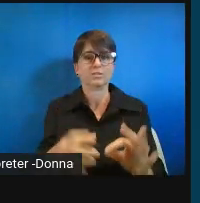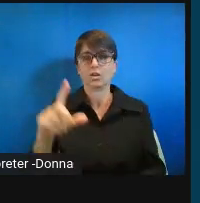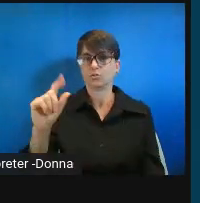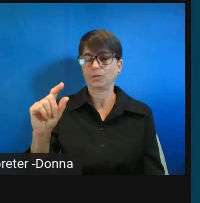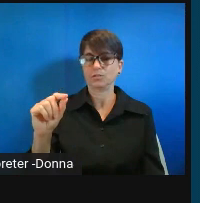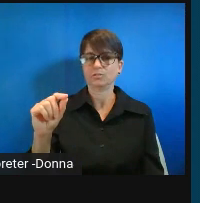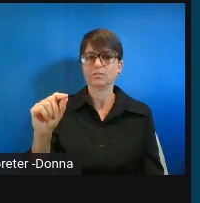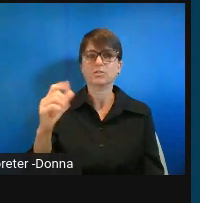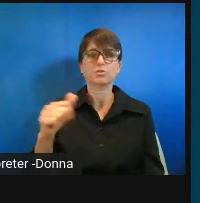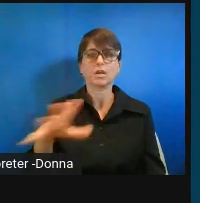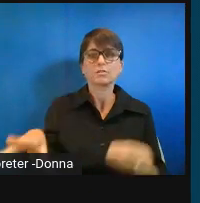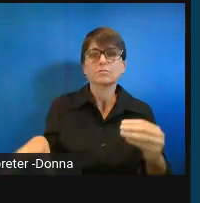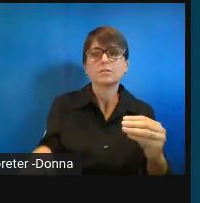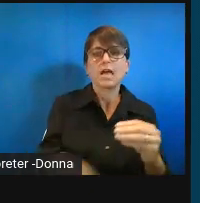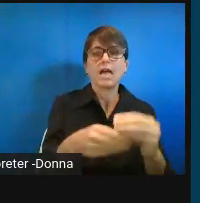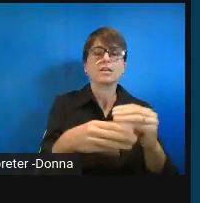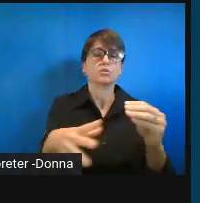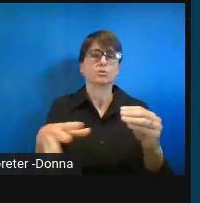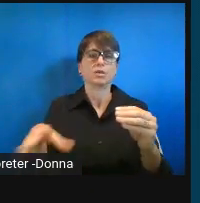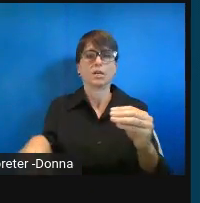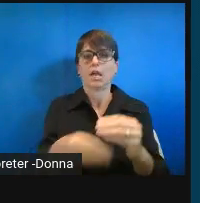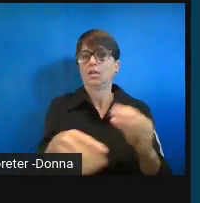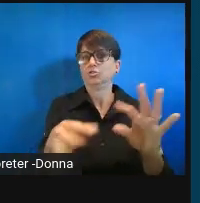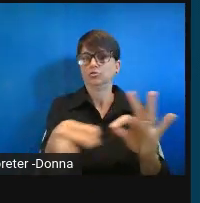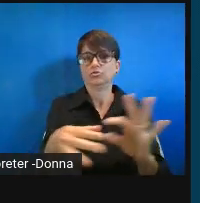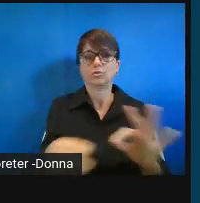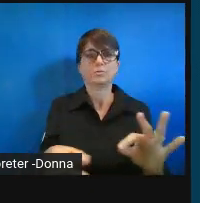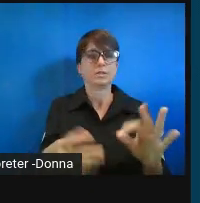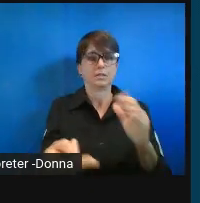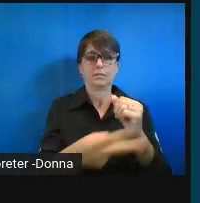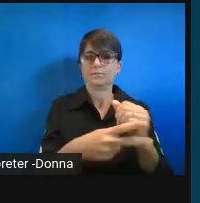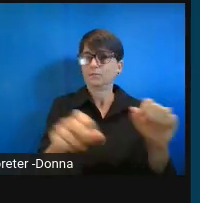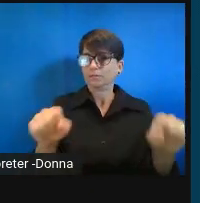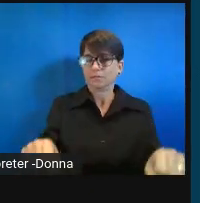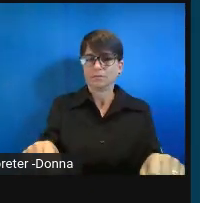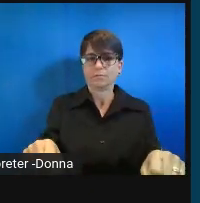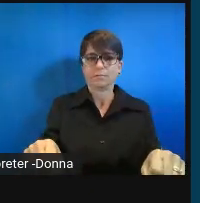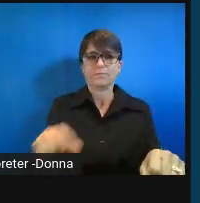You can write your description in there and then you can save it. This will show that the image has an alt attribute.